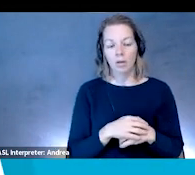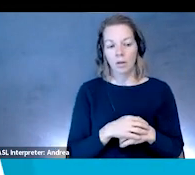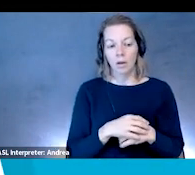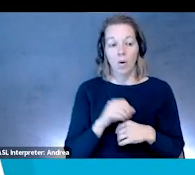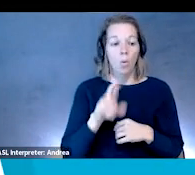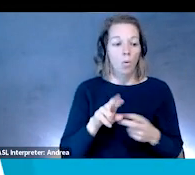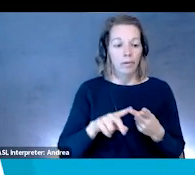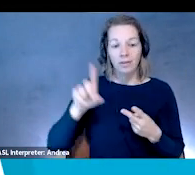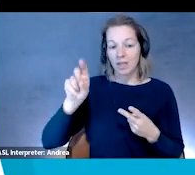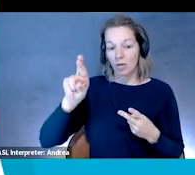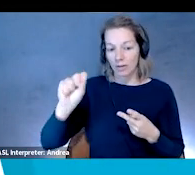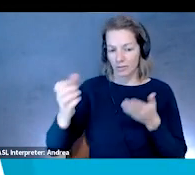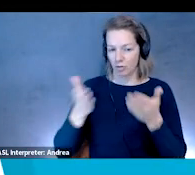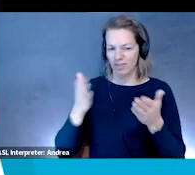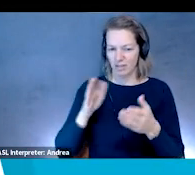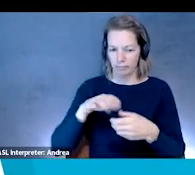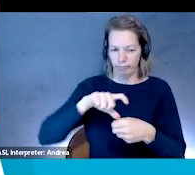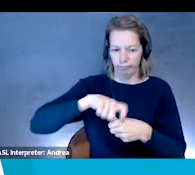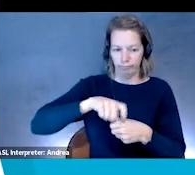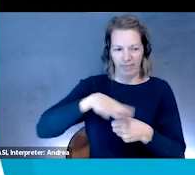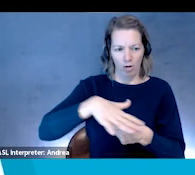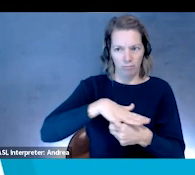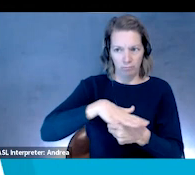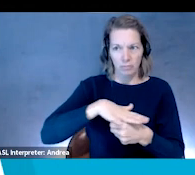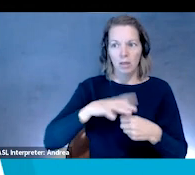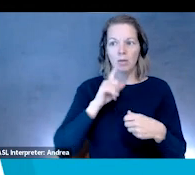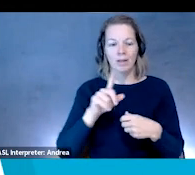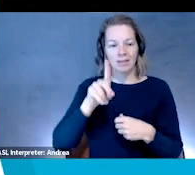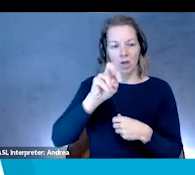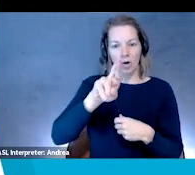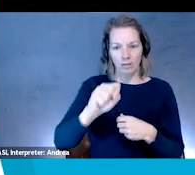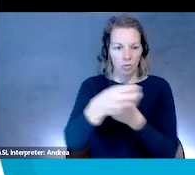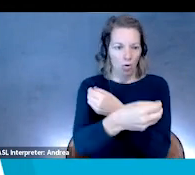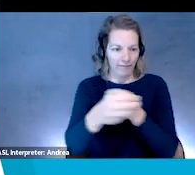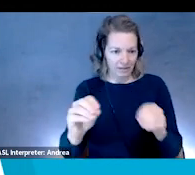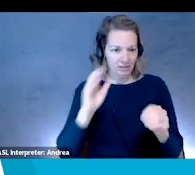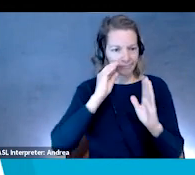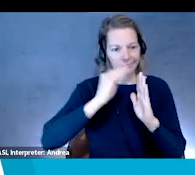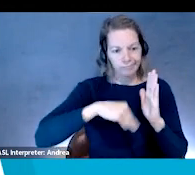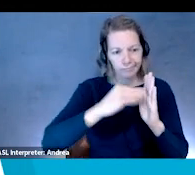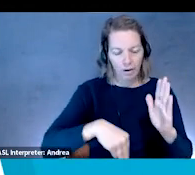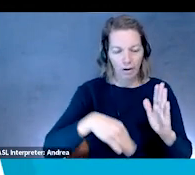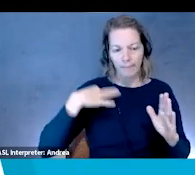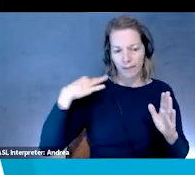TRYING TO GET READY TO BE JOINING THE WORKFORCE EVENTUALLY. RIGHT, WHEN THEY ARE EVEN